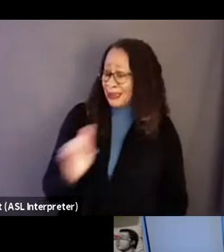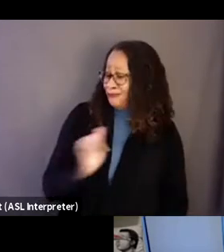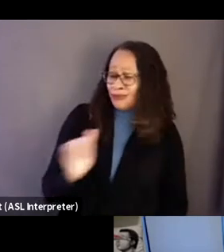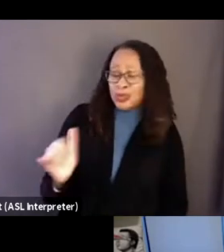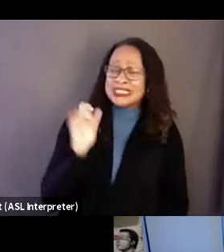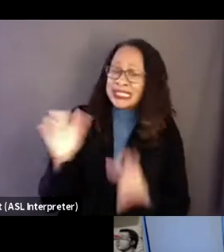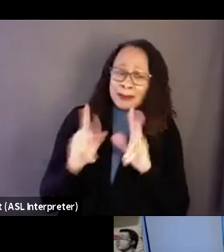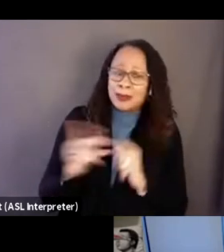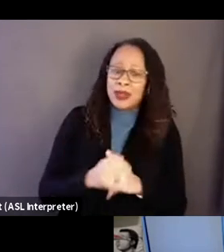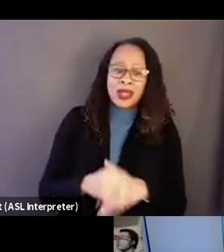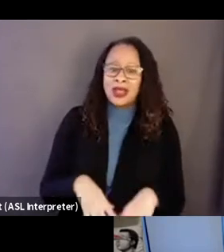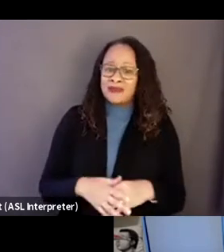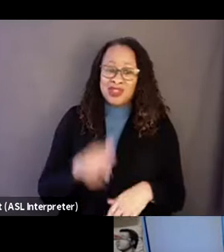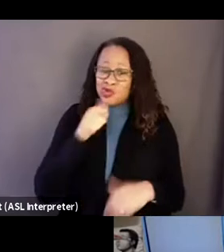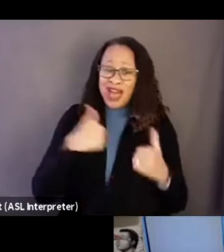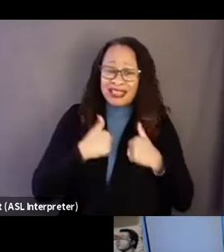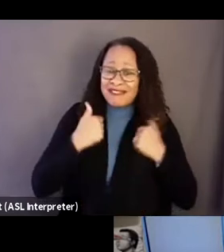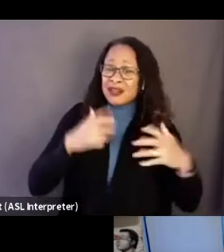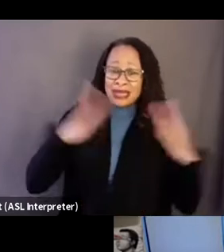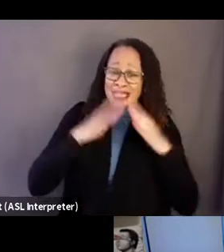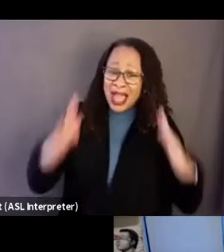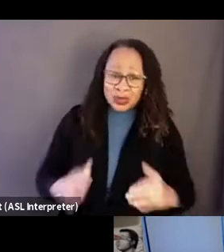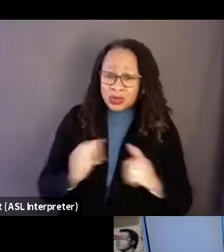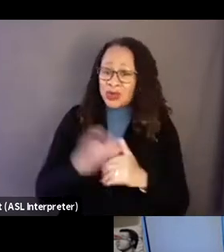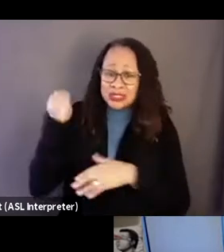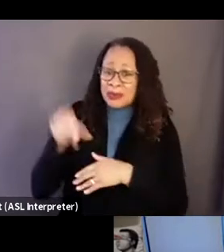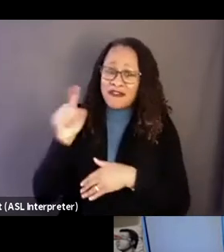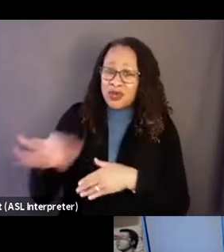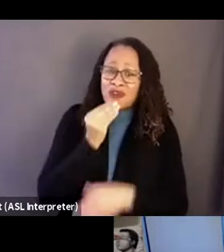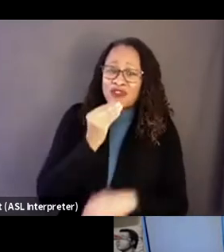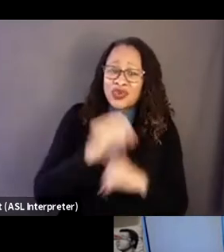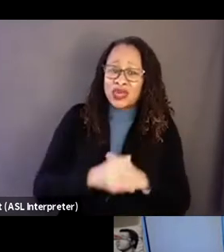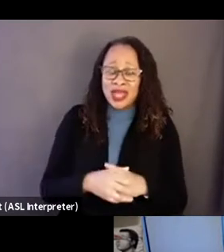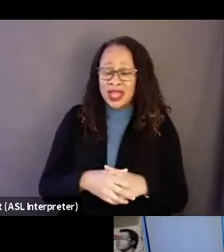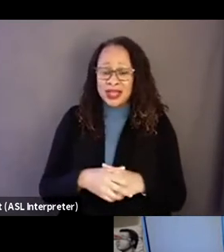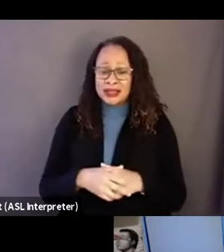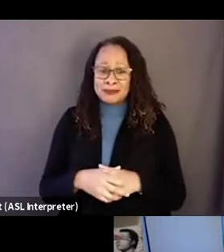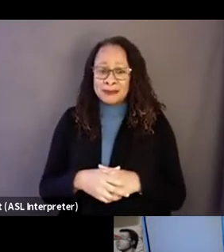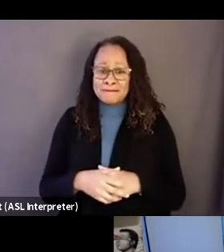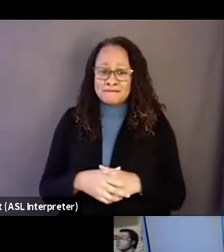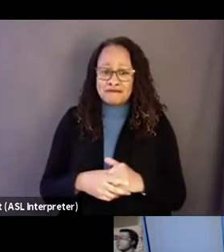or got you living in a mansion. He's got on a television and turned on you,